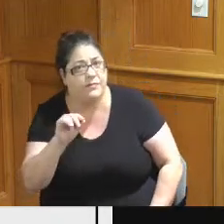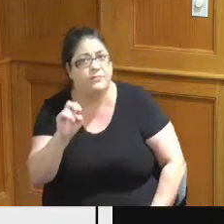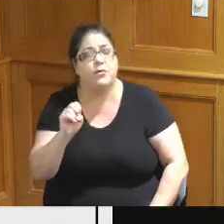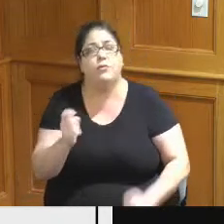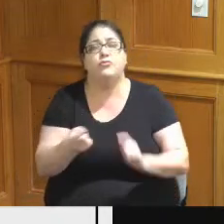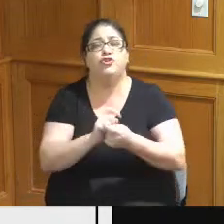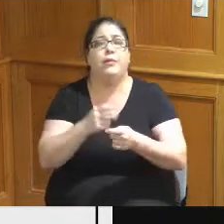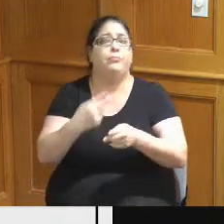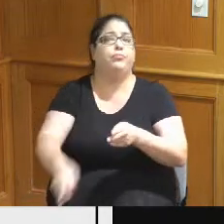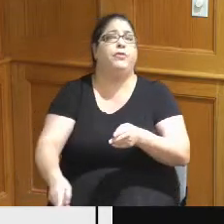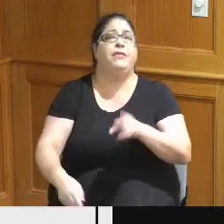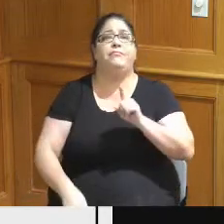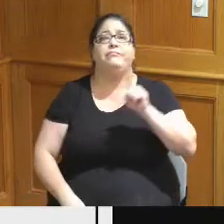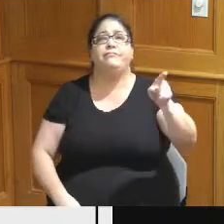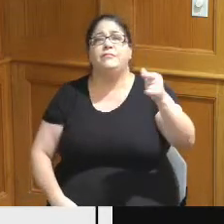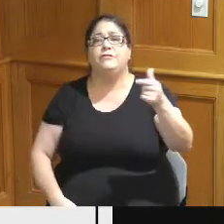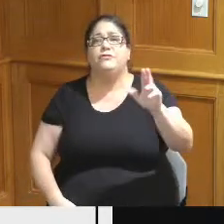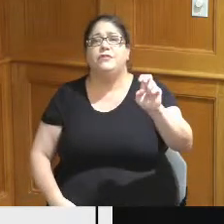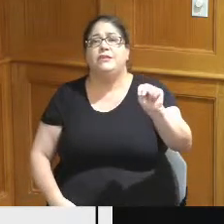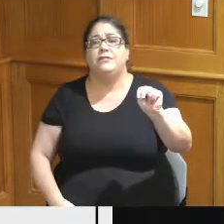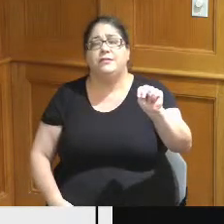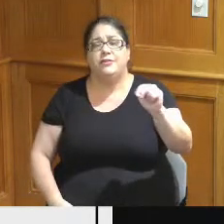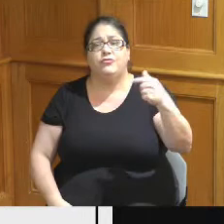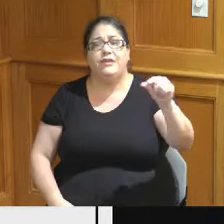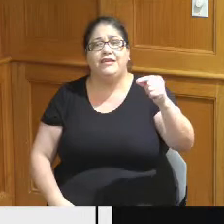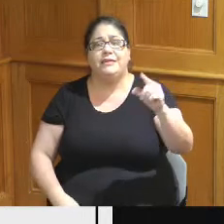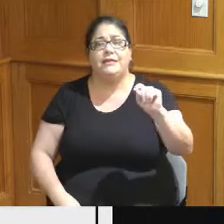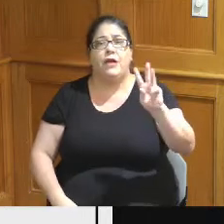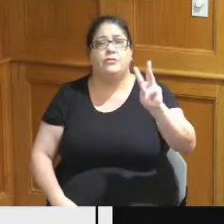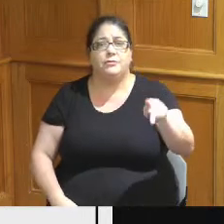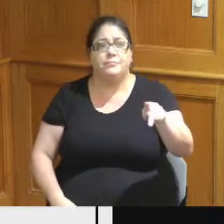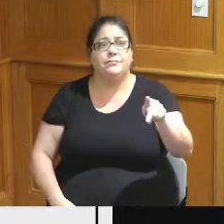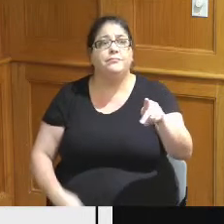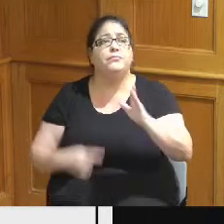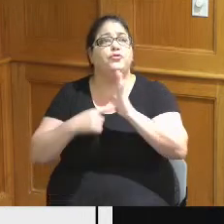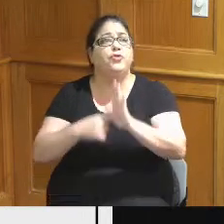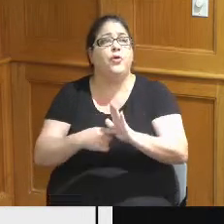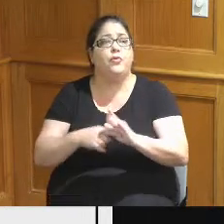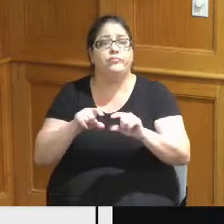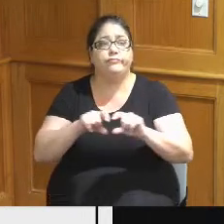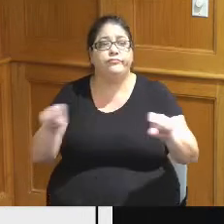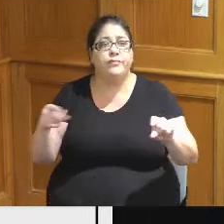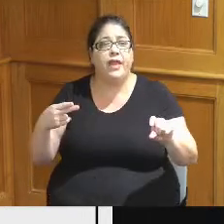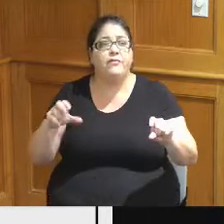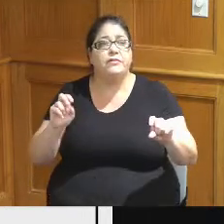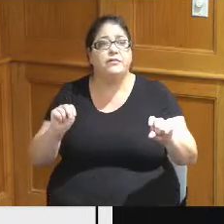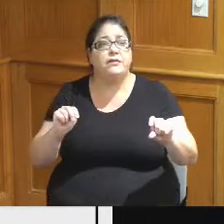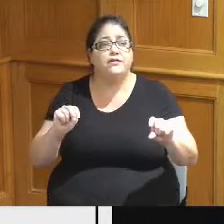brief this is out in Green Township the aerial photo shows Harrison Avenue located here this is